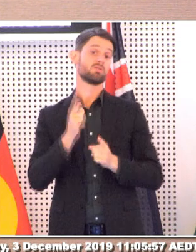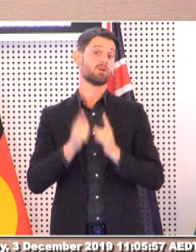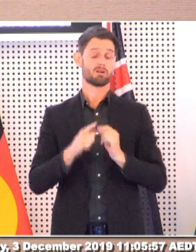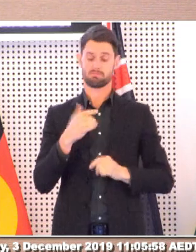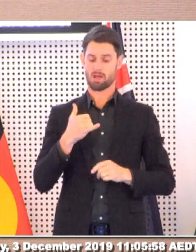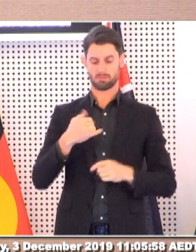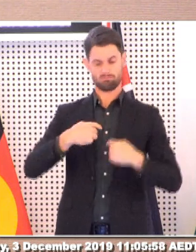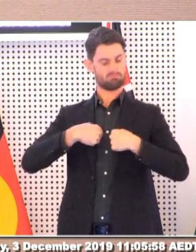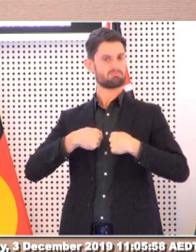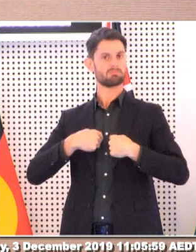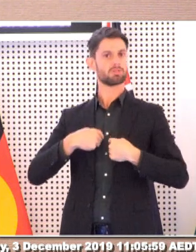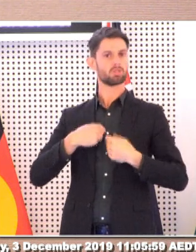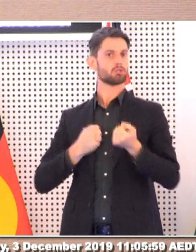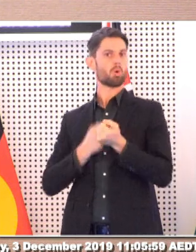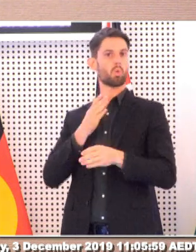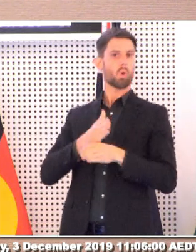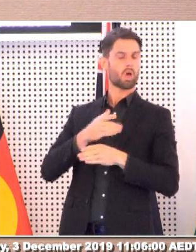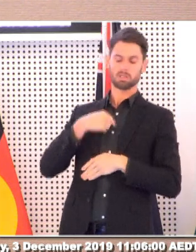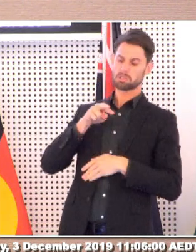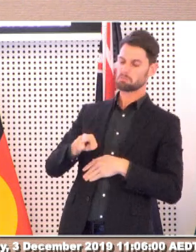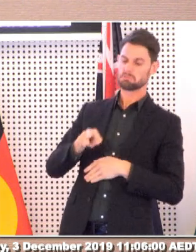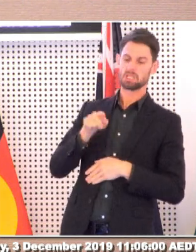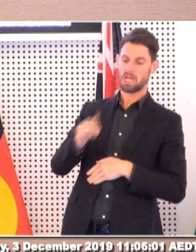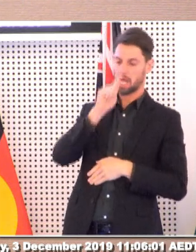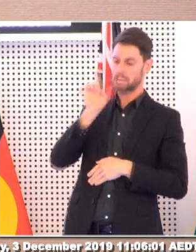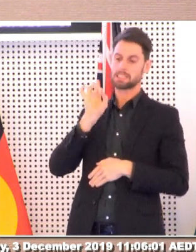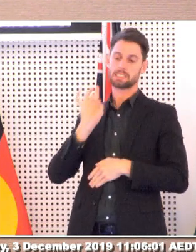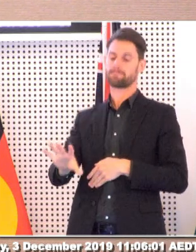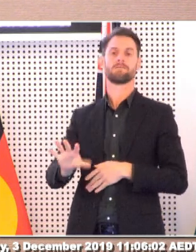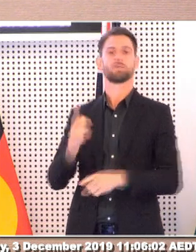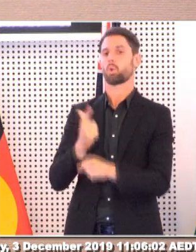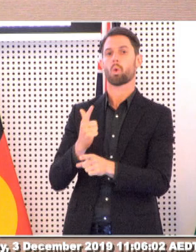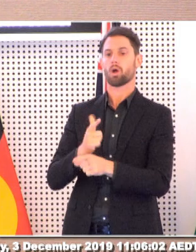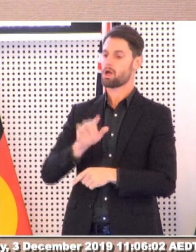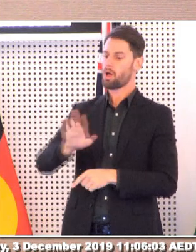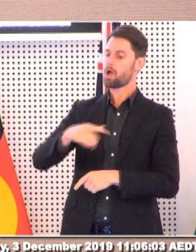is unable to speak for themselves, and so someone else will stand in for them.